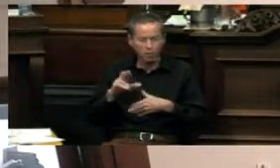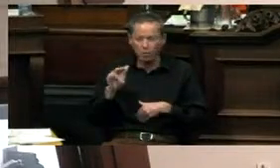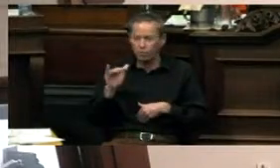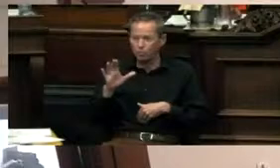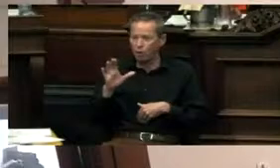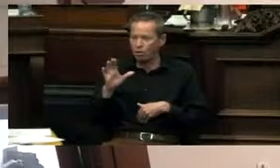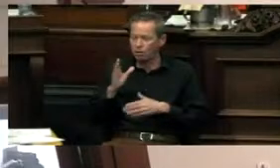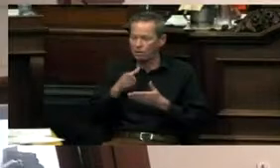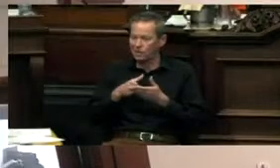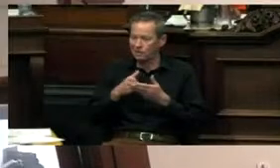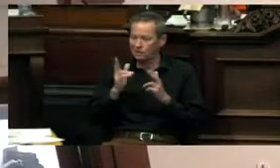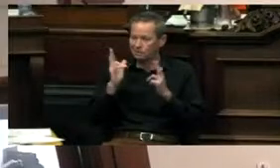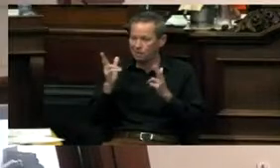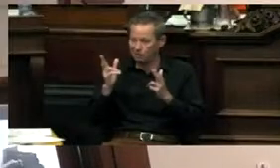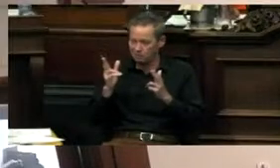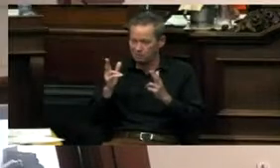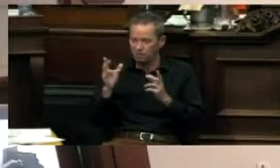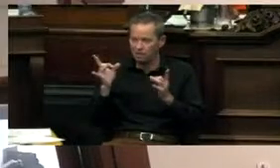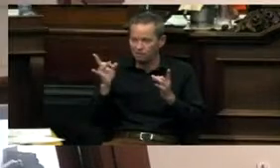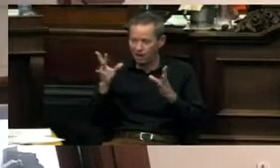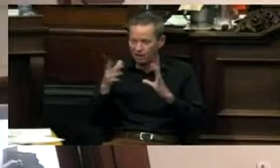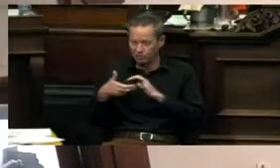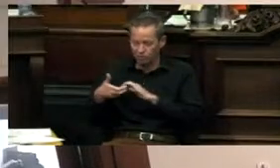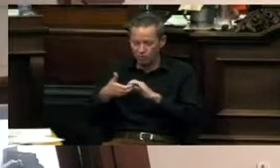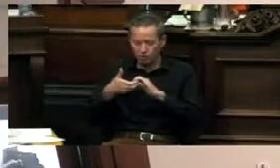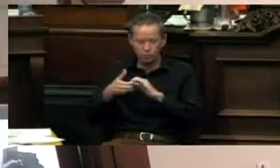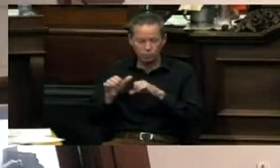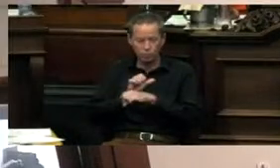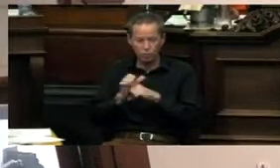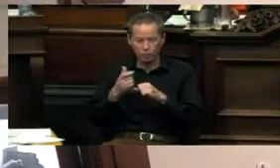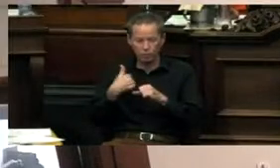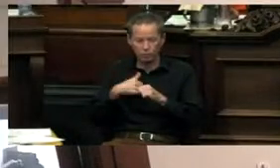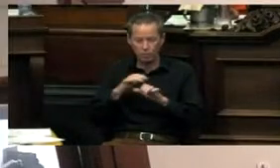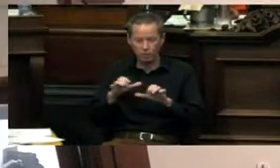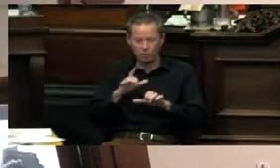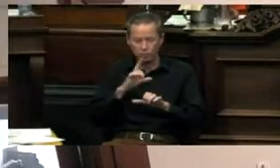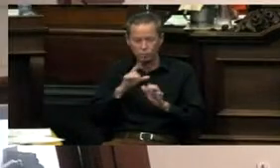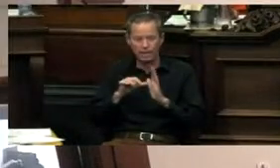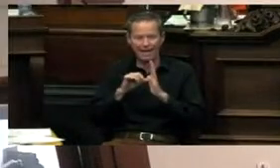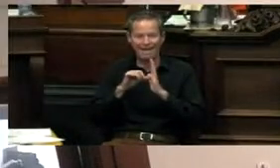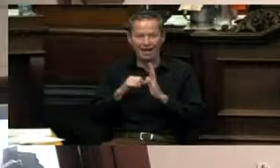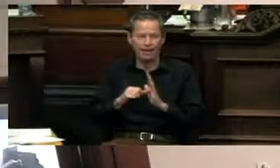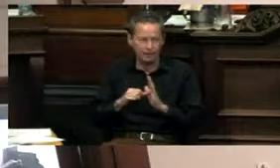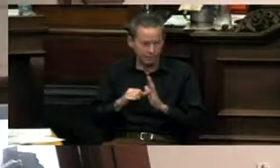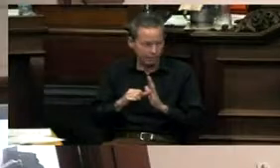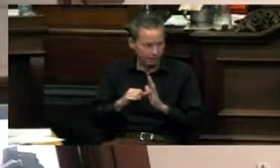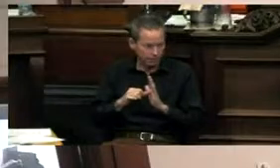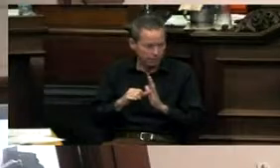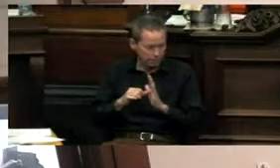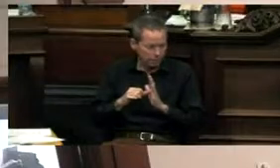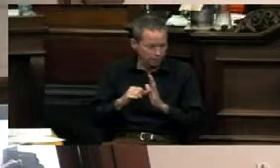surrounding the Rock Against Gun